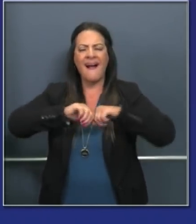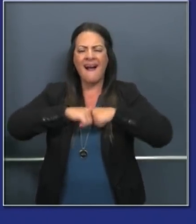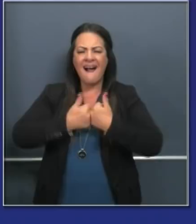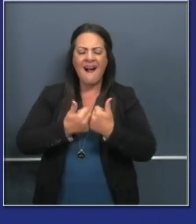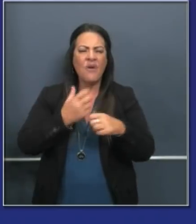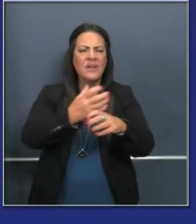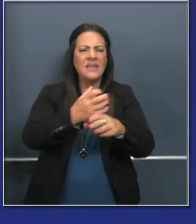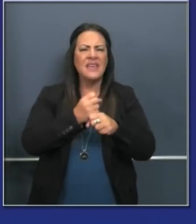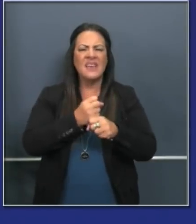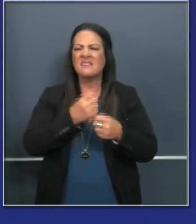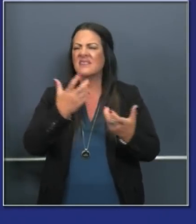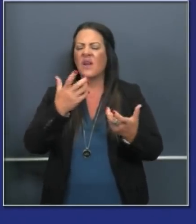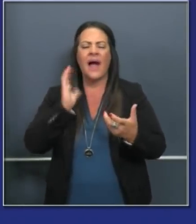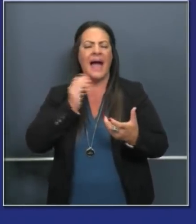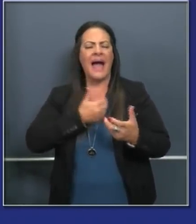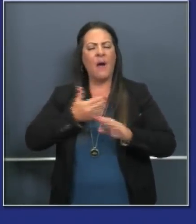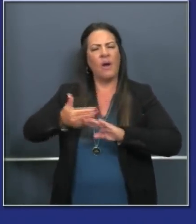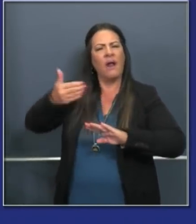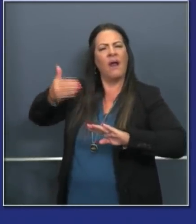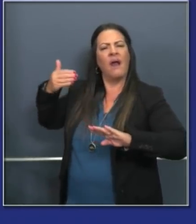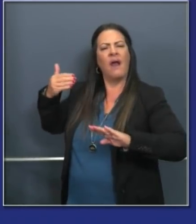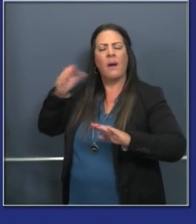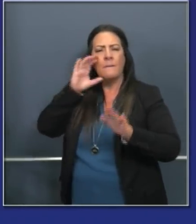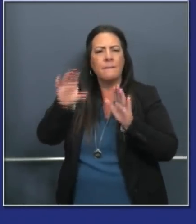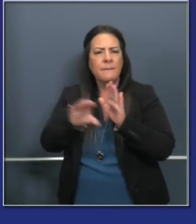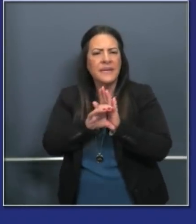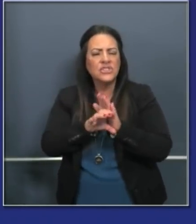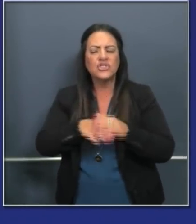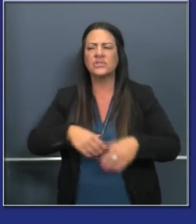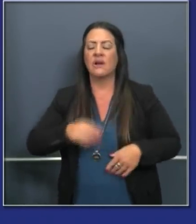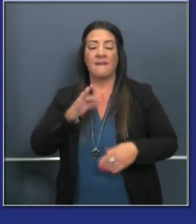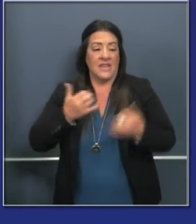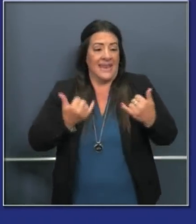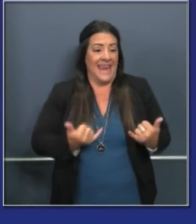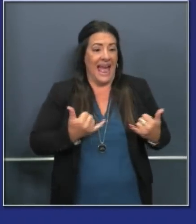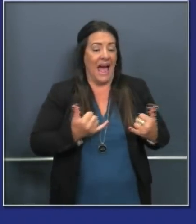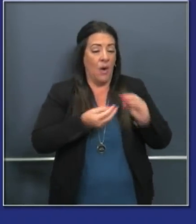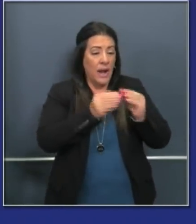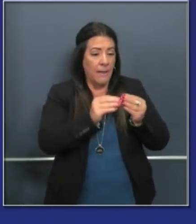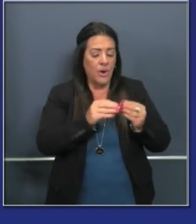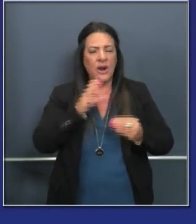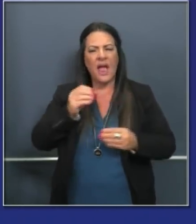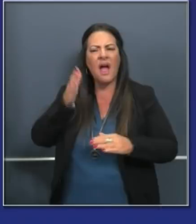C A T. DOT COVID-19 DOT CA DOT GOV. BUT THIS CAL CAT ALLOWS YOU THE TOOL TO GET ACCESS TO